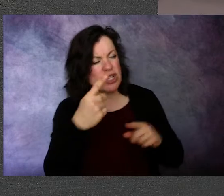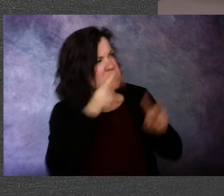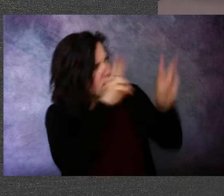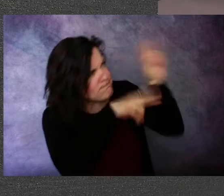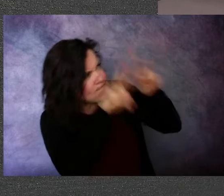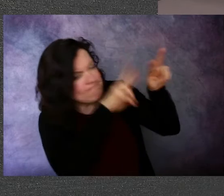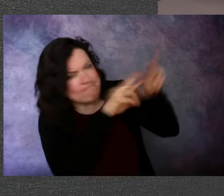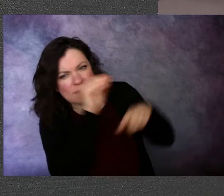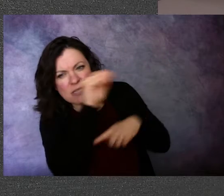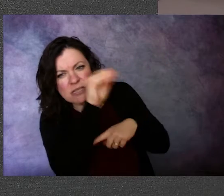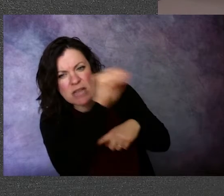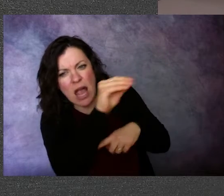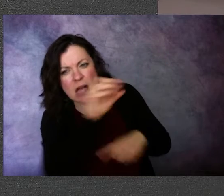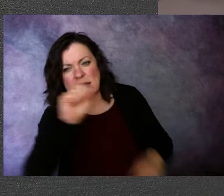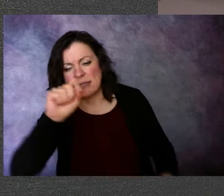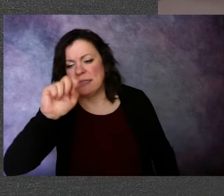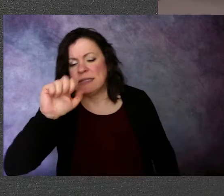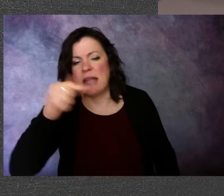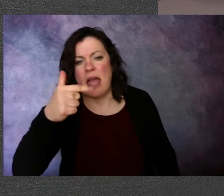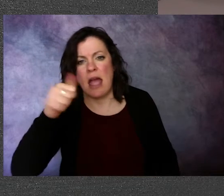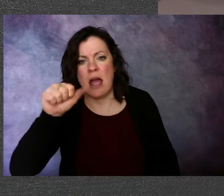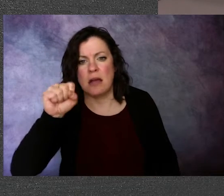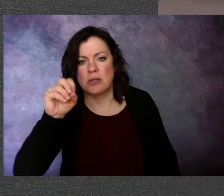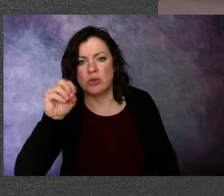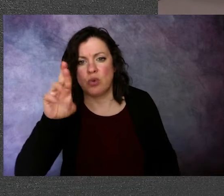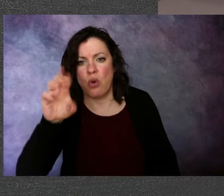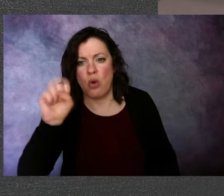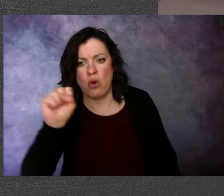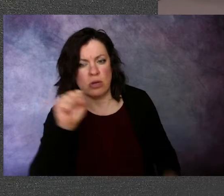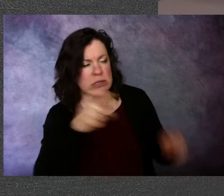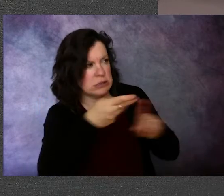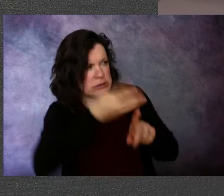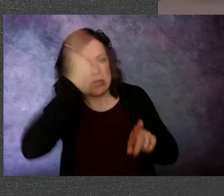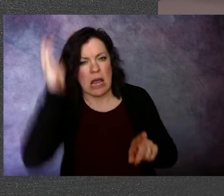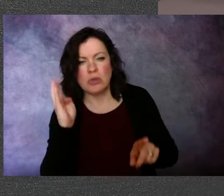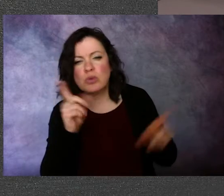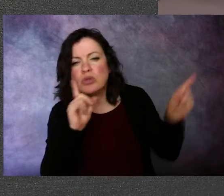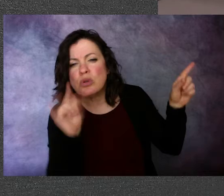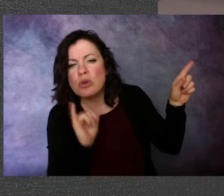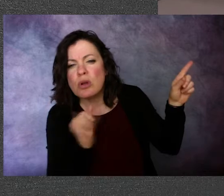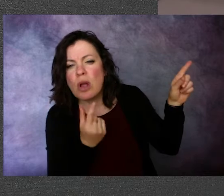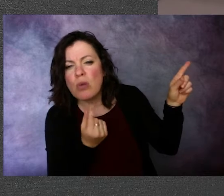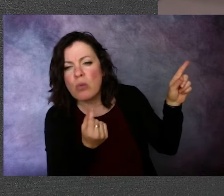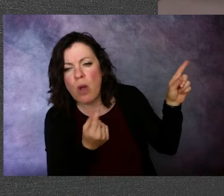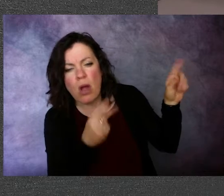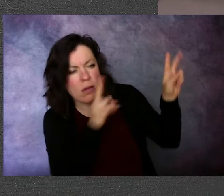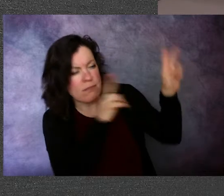We have our stegosaurus, so we're gonna look at some of the shapes the stegosaurus has.